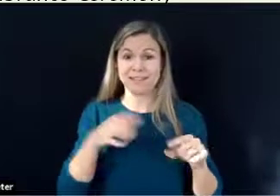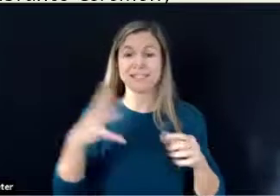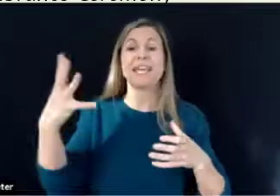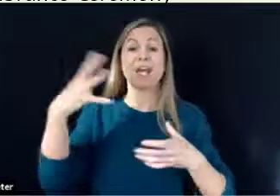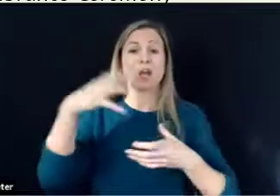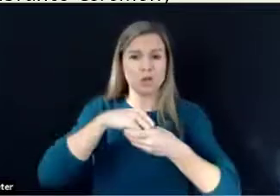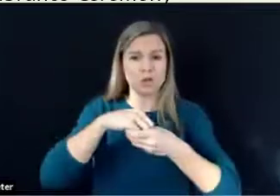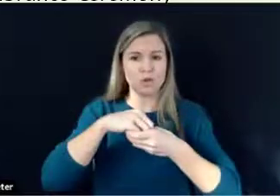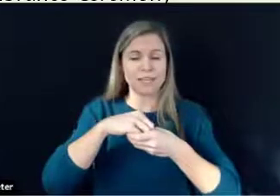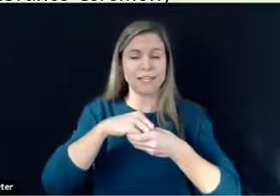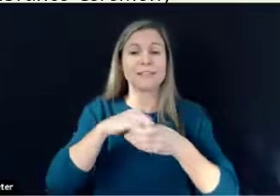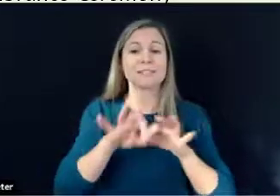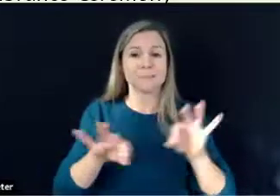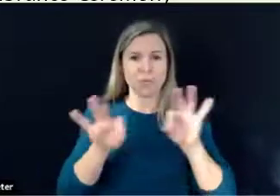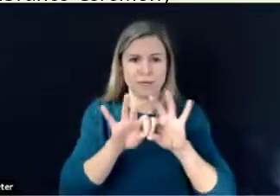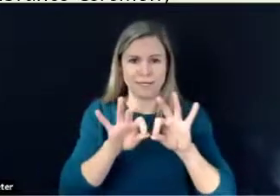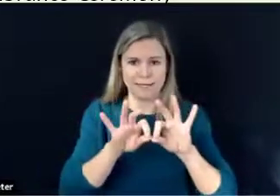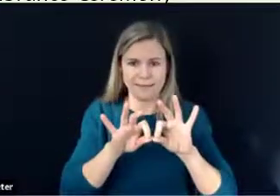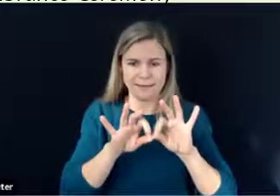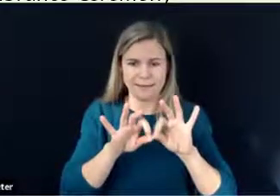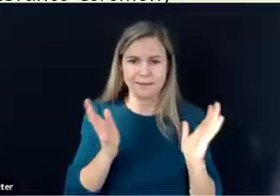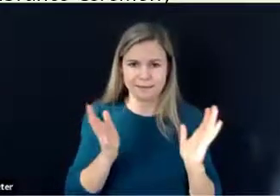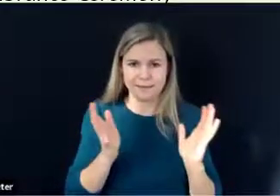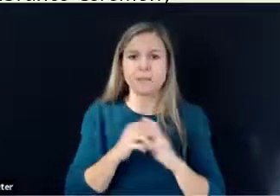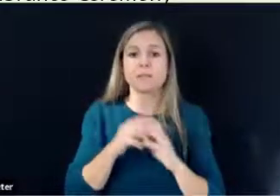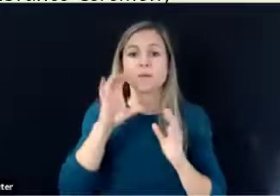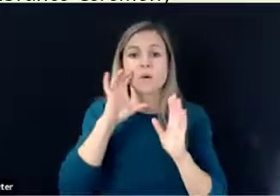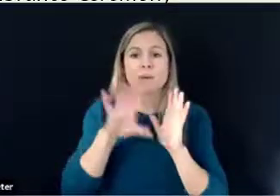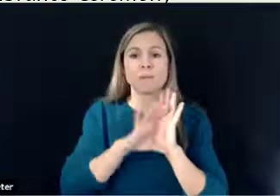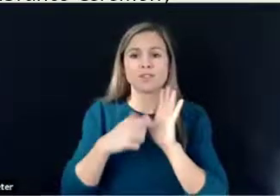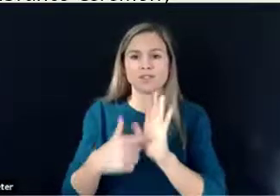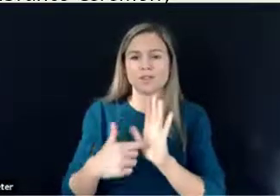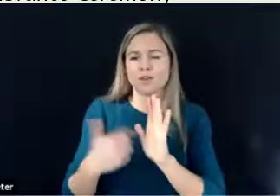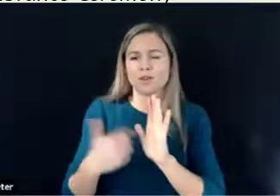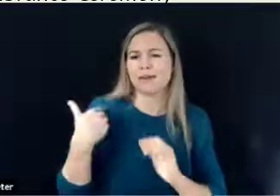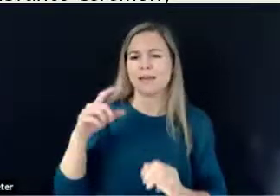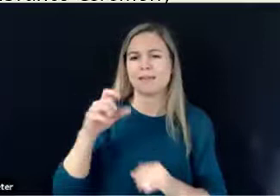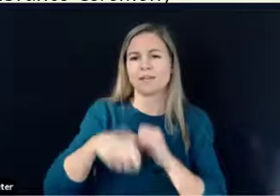So, this picture was taken in 2011 at our very first conference.